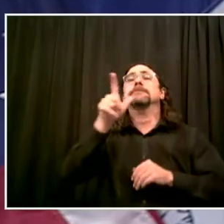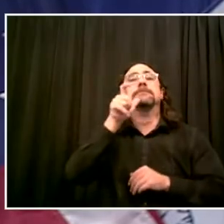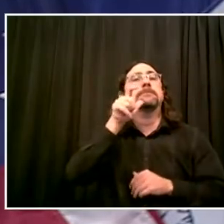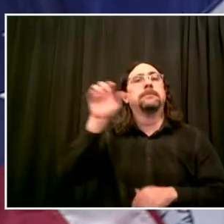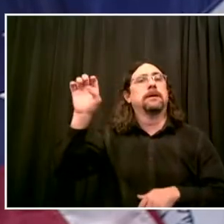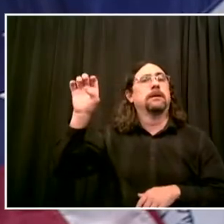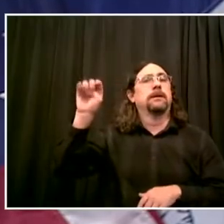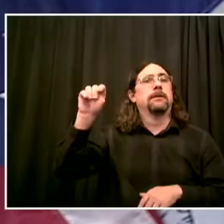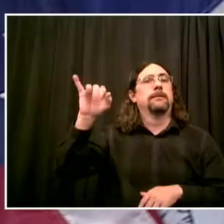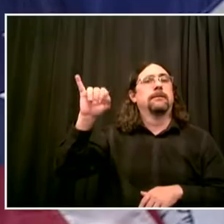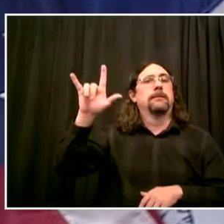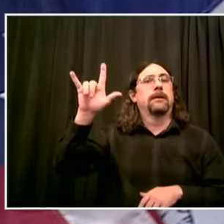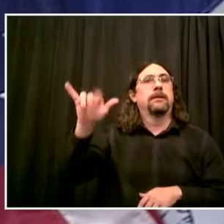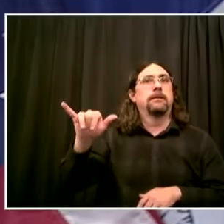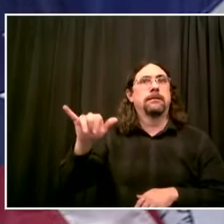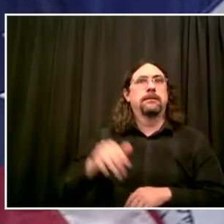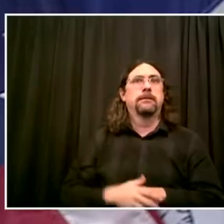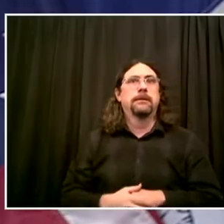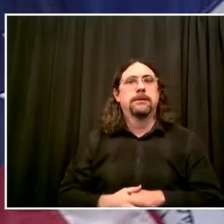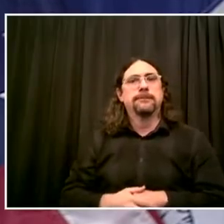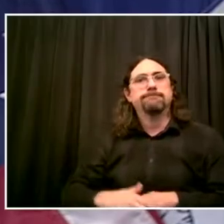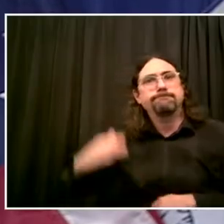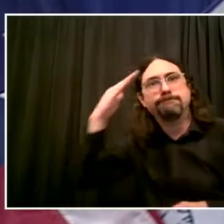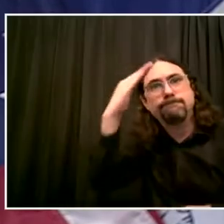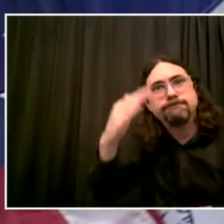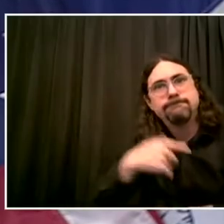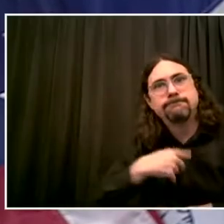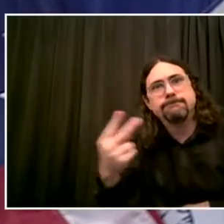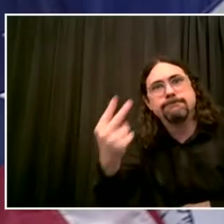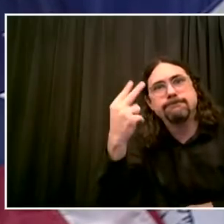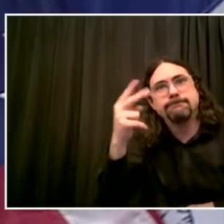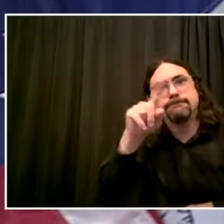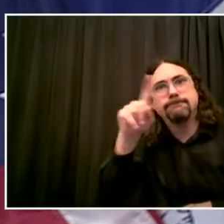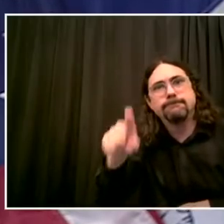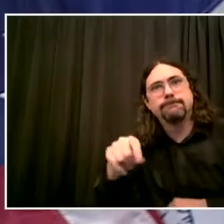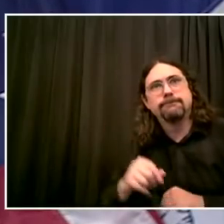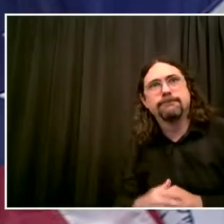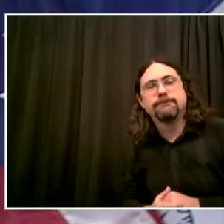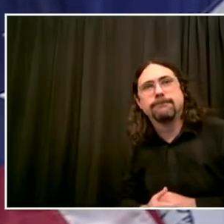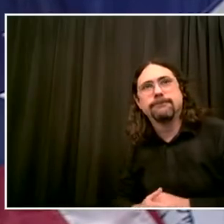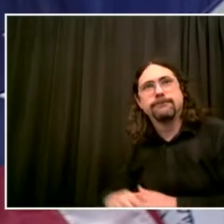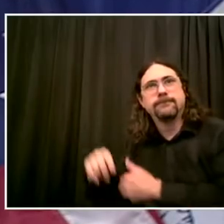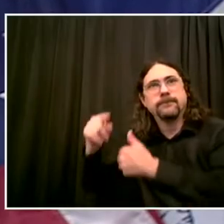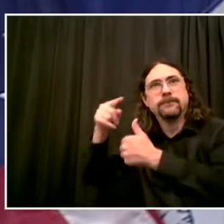MR. MAHER. THE FIRST ON BUSINESSES